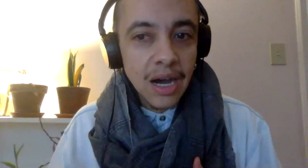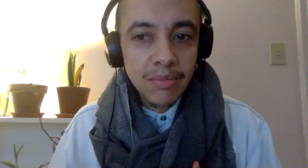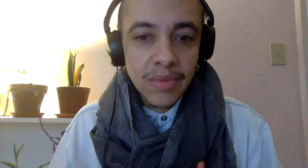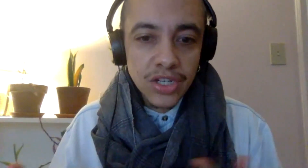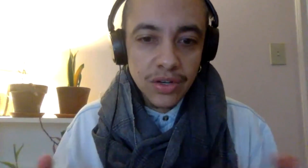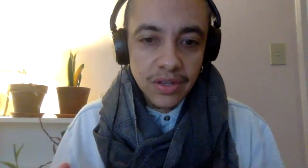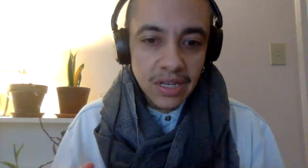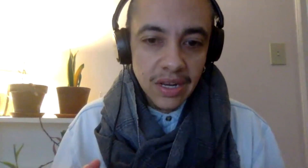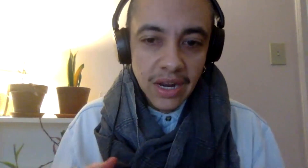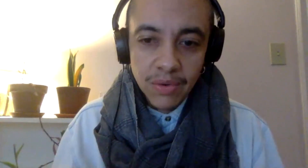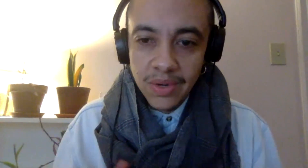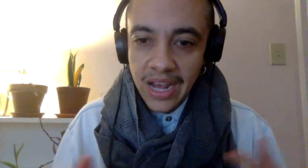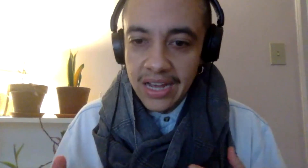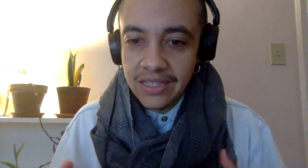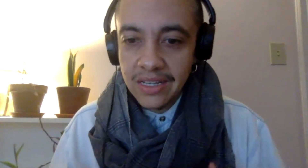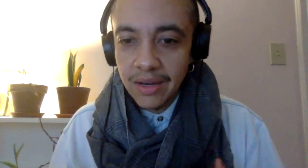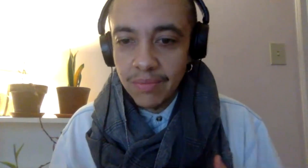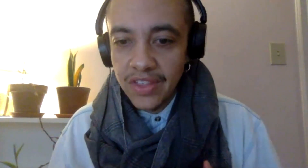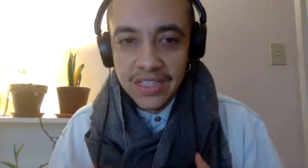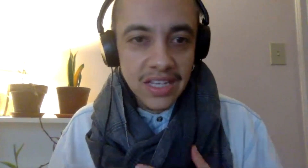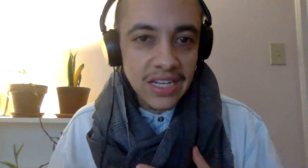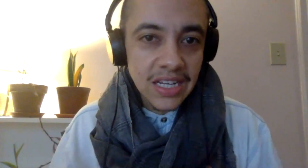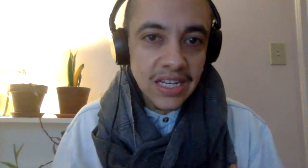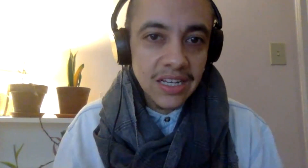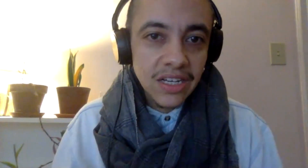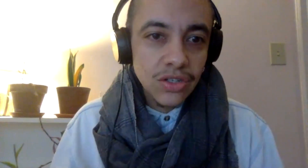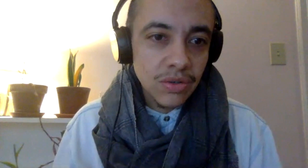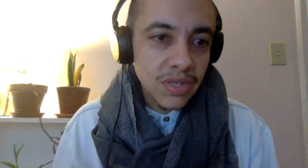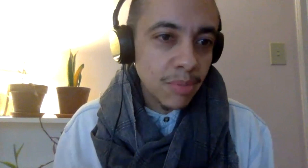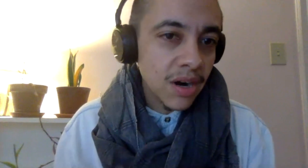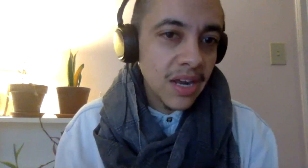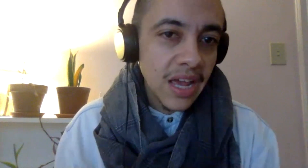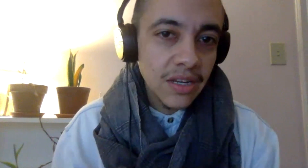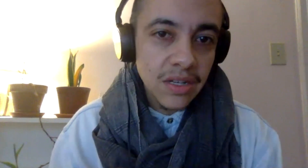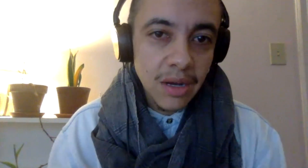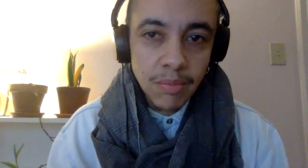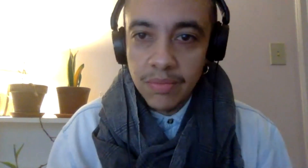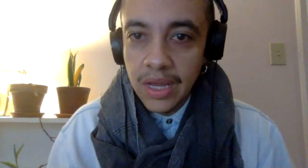arriving, make sure everyone has things they need to take part and be